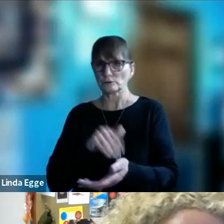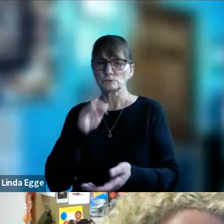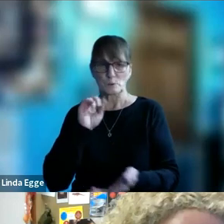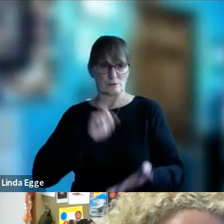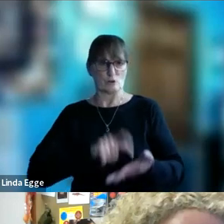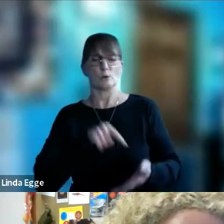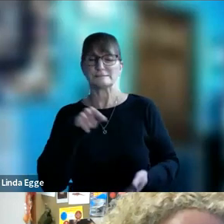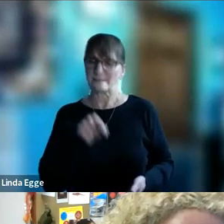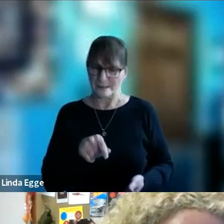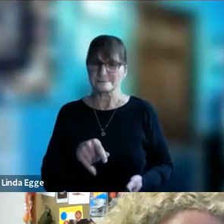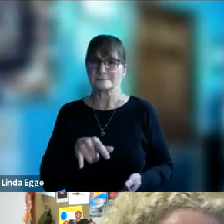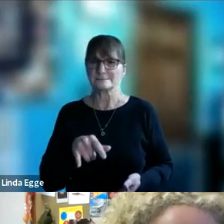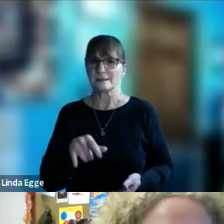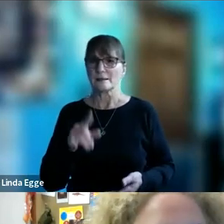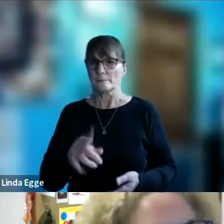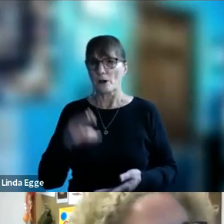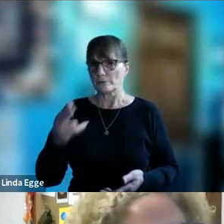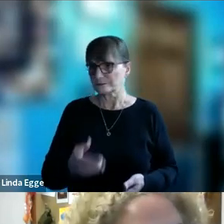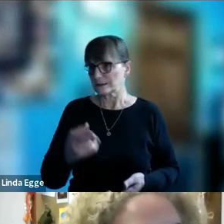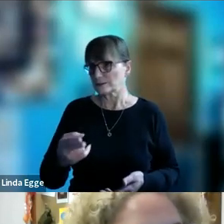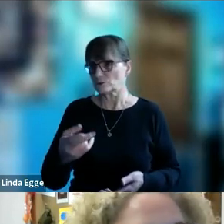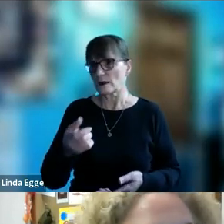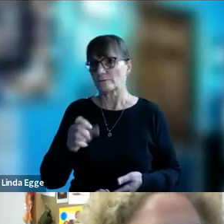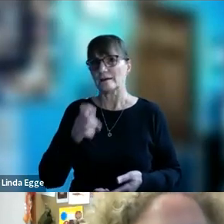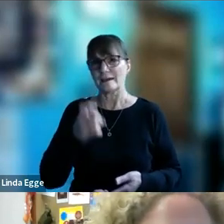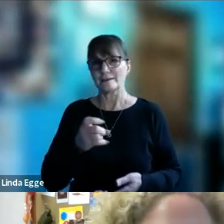but, you know, there's a history of X, Y, and Z going on.